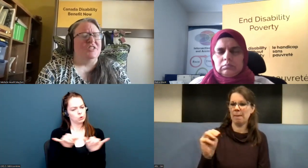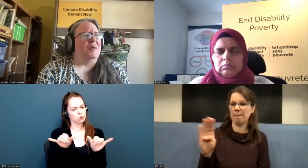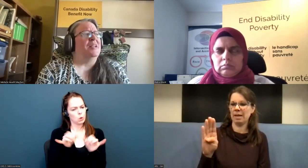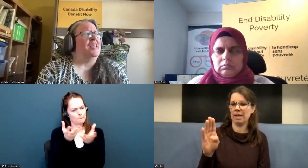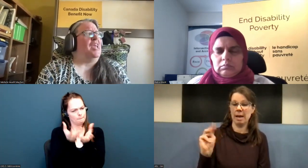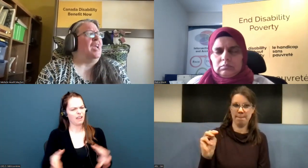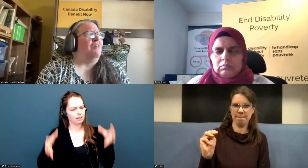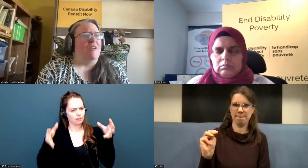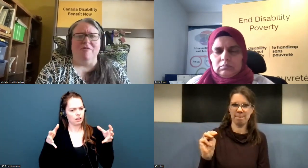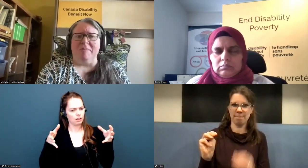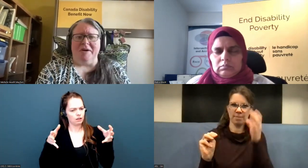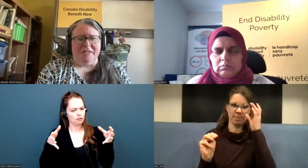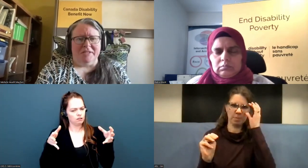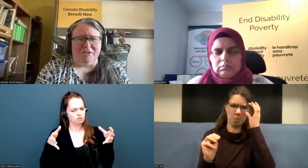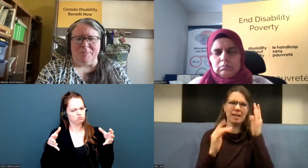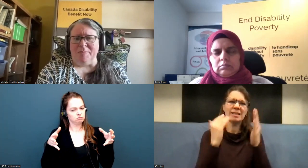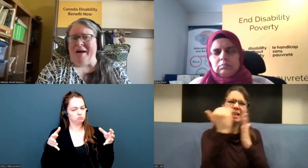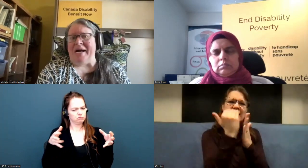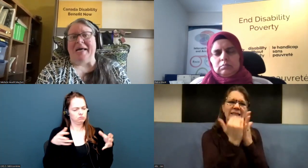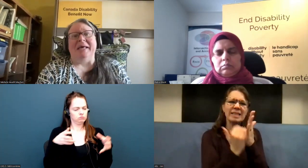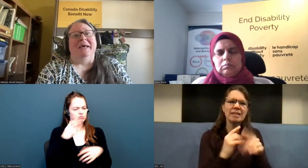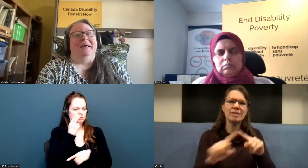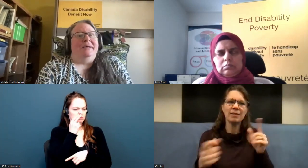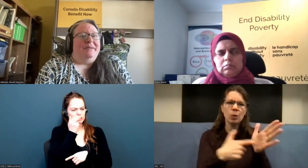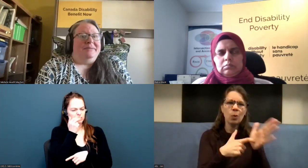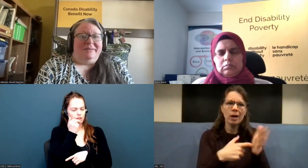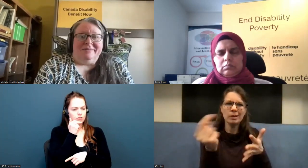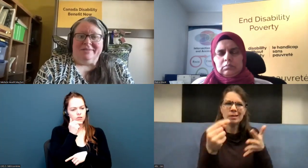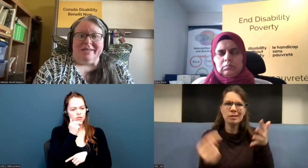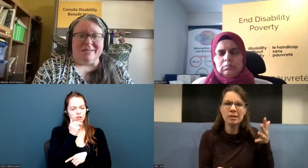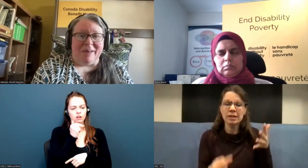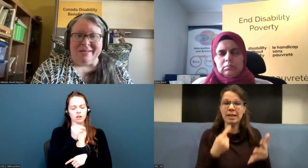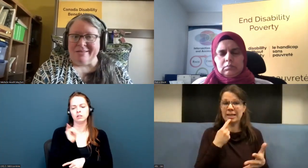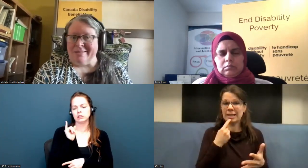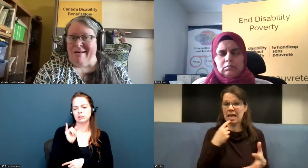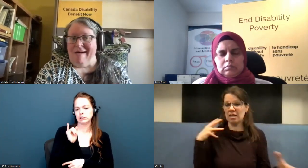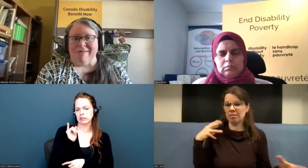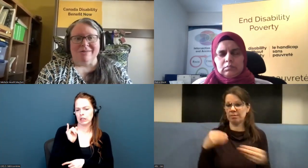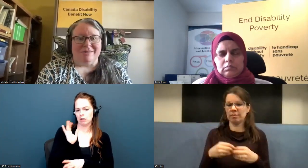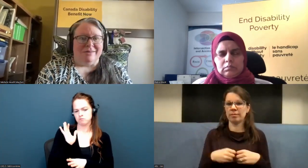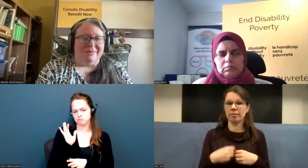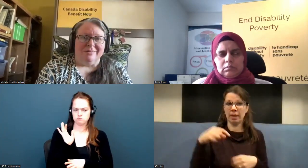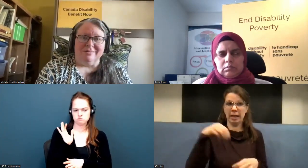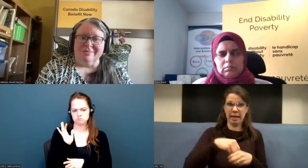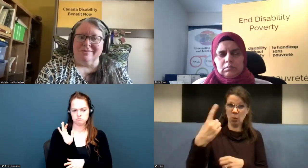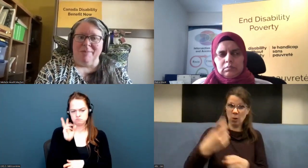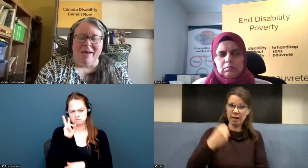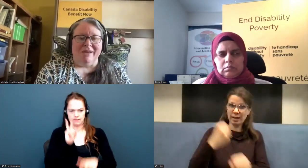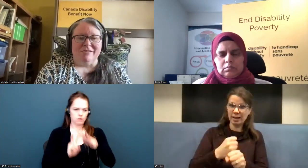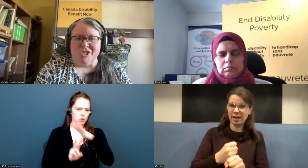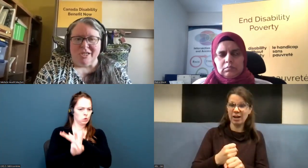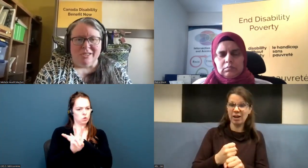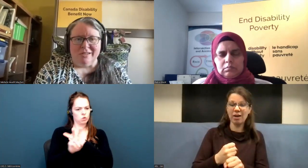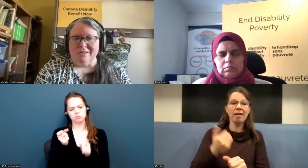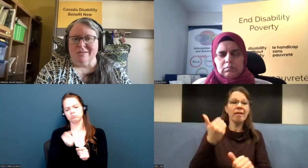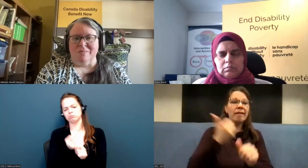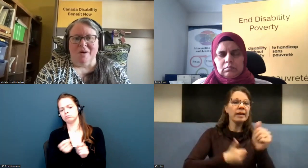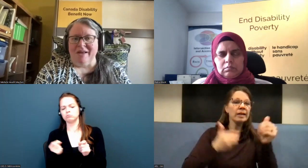SO IN A YEAR EVERYBODY SHOULD BUY SIX PAIRS OF SOCKS AND A PAIR OF JEANS AND WHATEVER